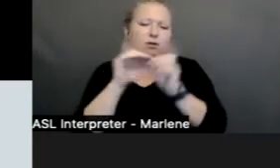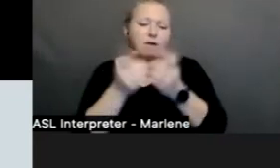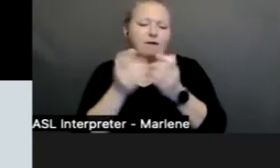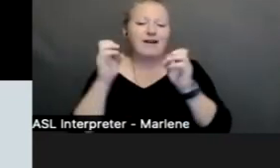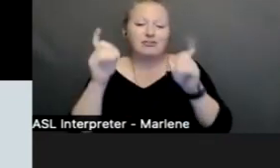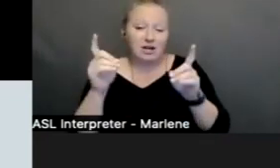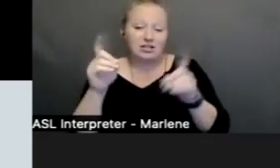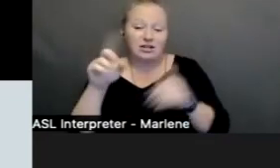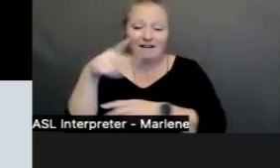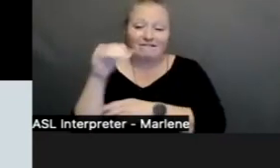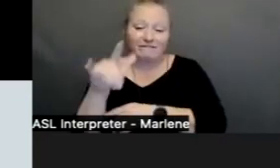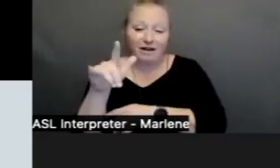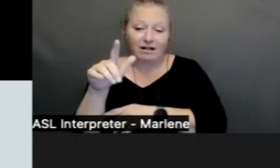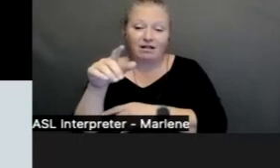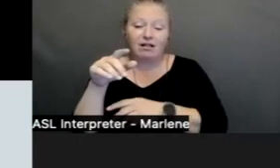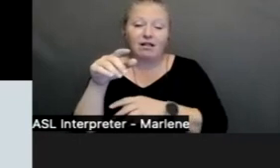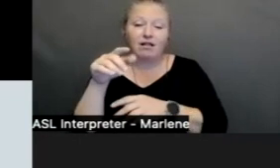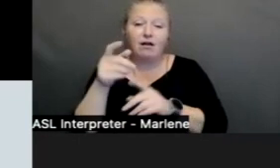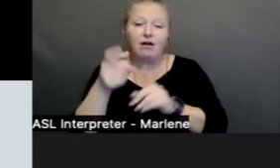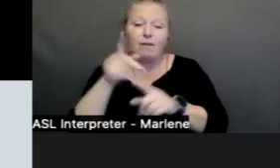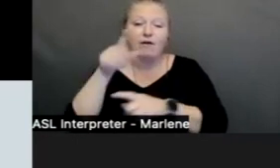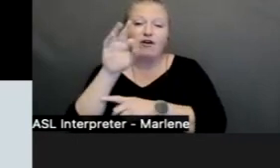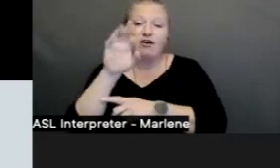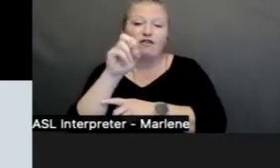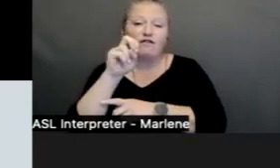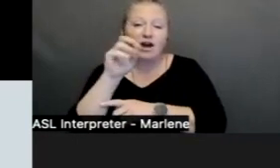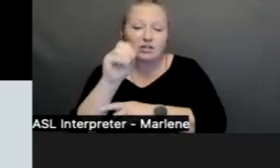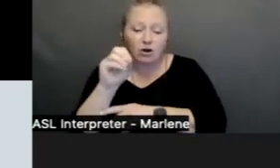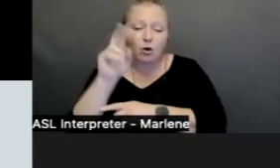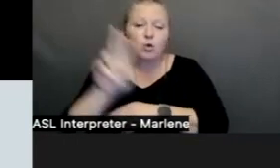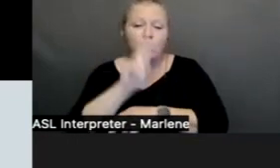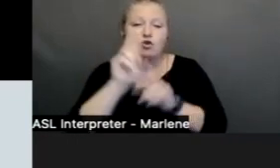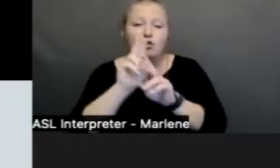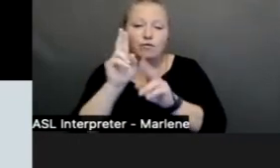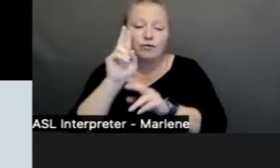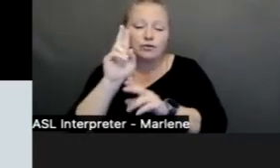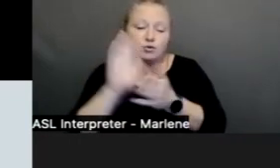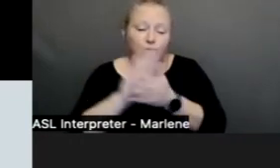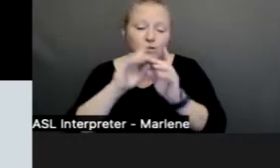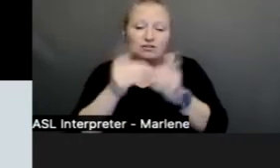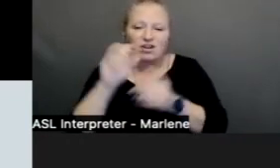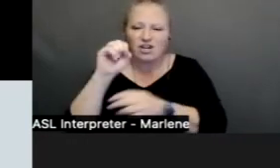Phil Neufeld, he is with Fresno Unified School District. Sade Williams, Parent Institute for